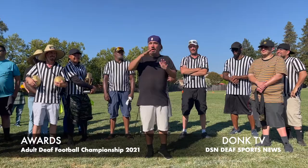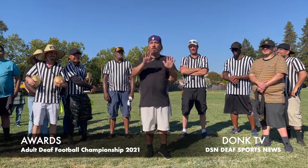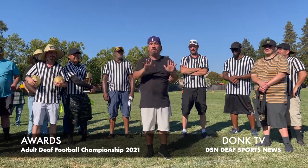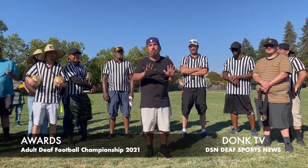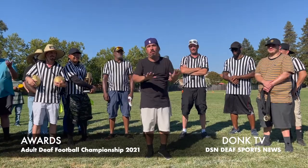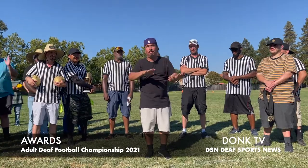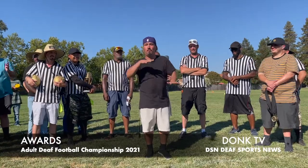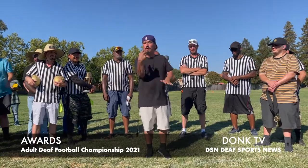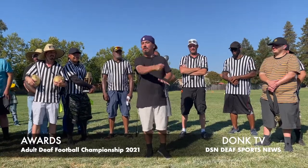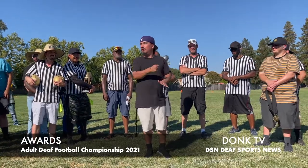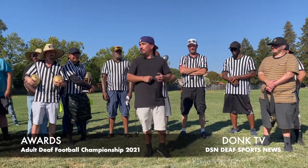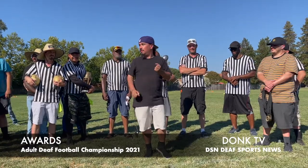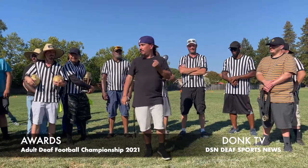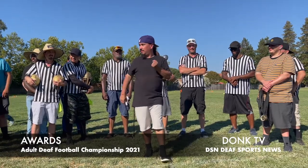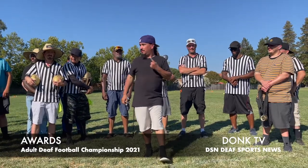All the pressure and overtime really gave them a scare?..